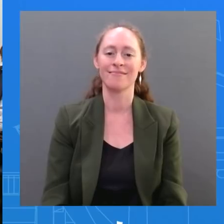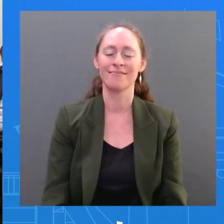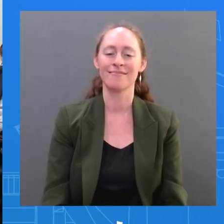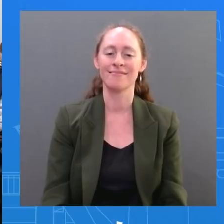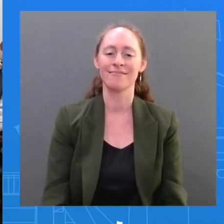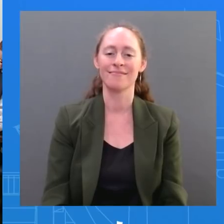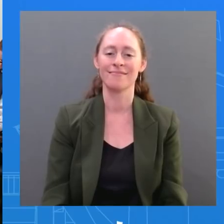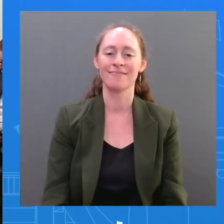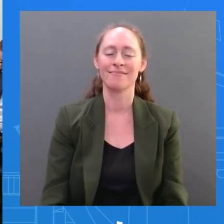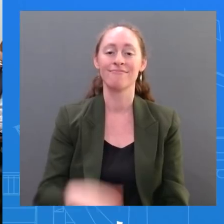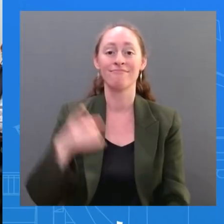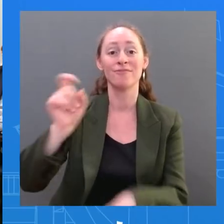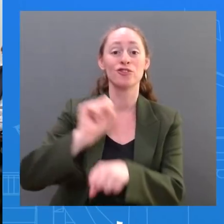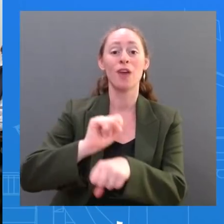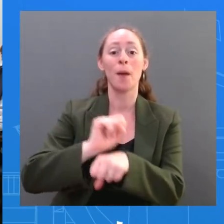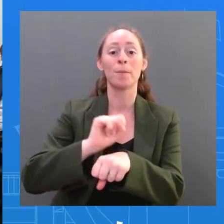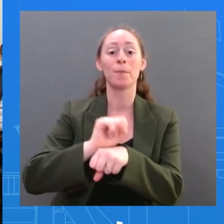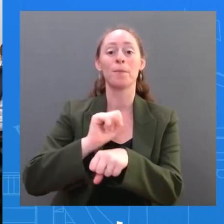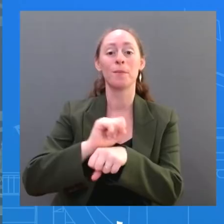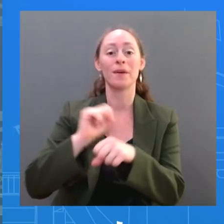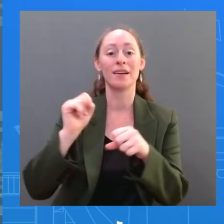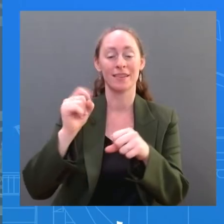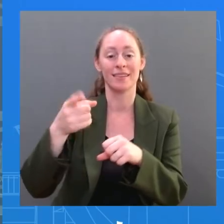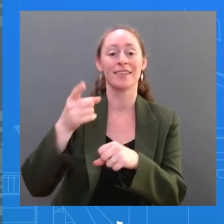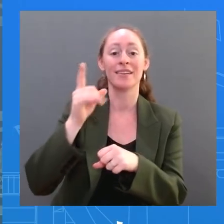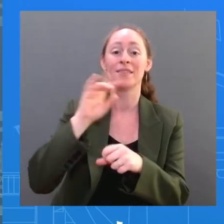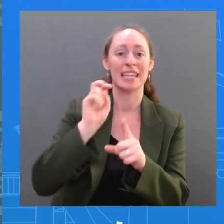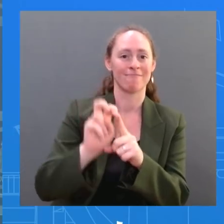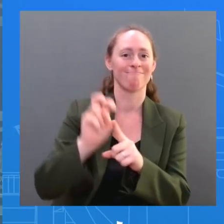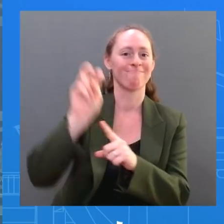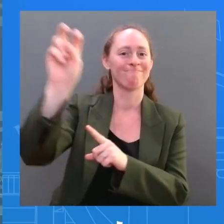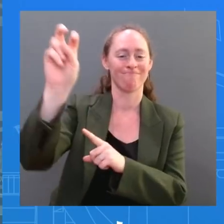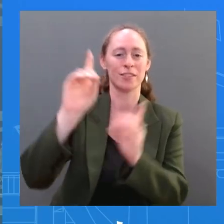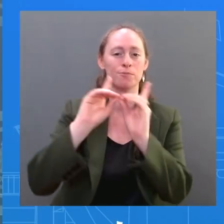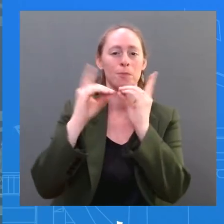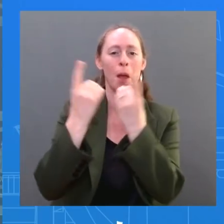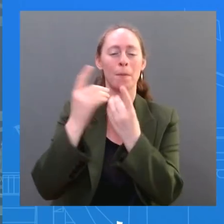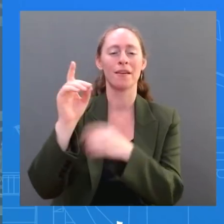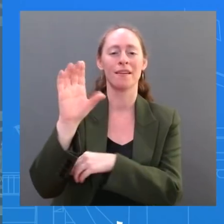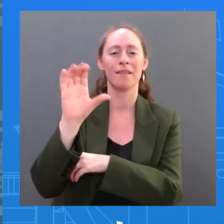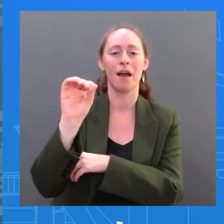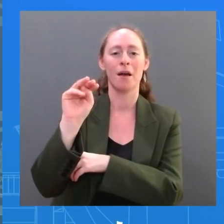Angela has been with us from the beginning. She is what we call an "OG Biden person."